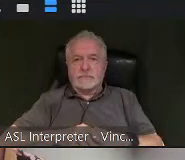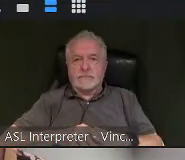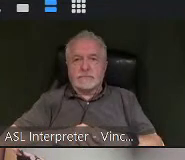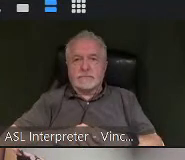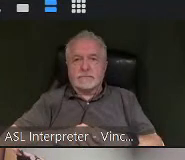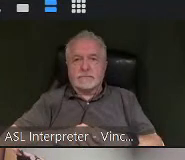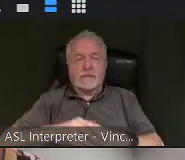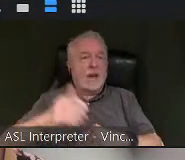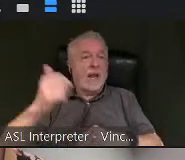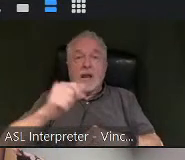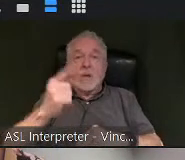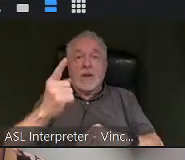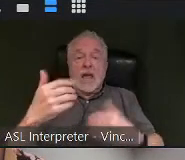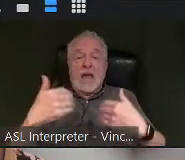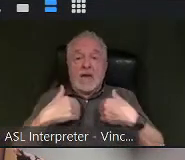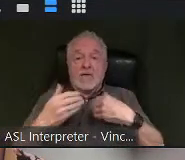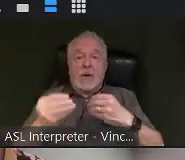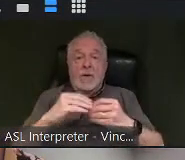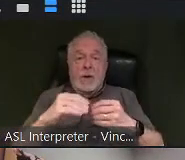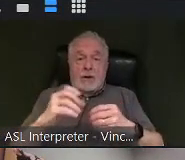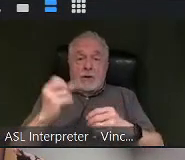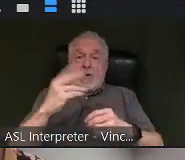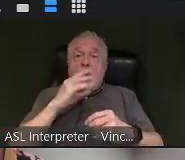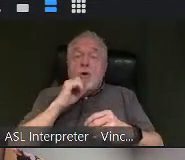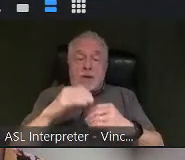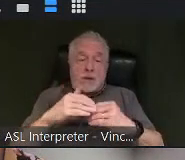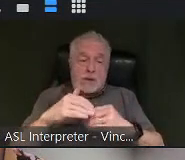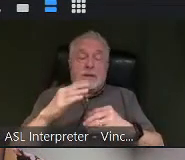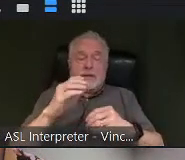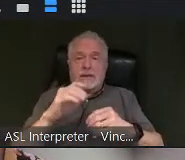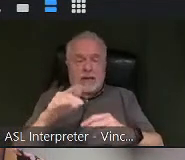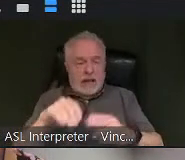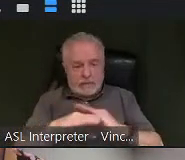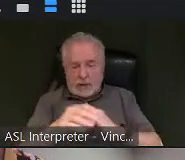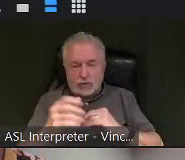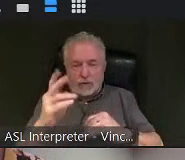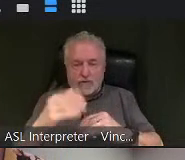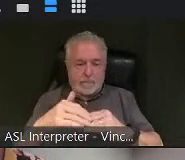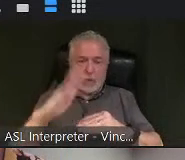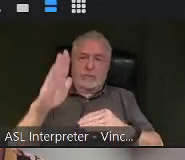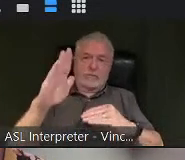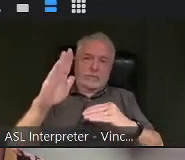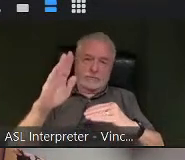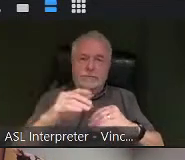Anybody who has more than 12 years old is eligible for obviously, the more their